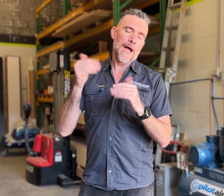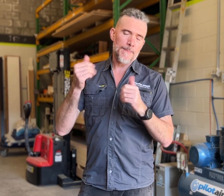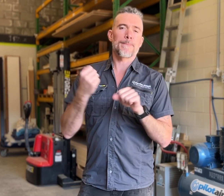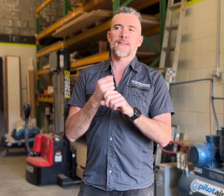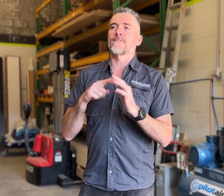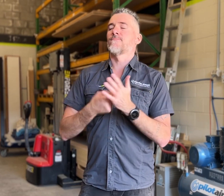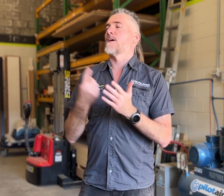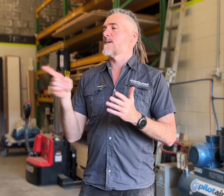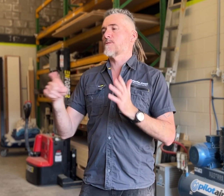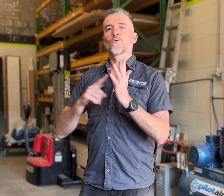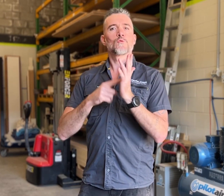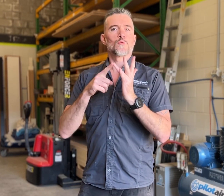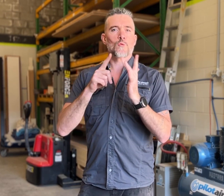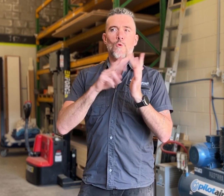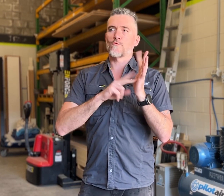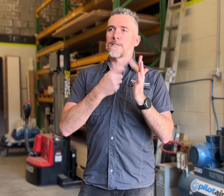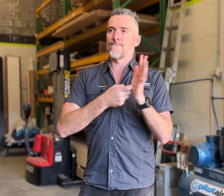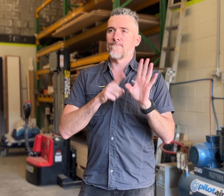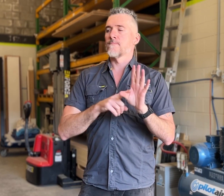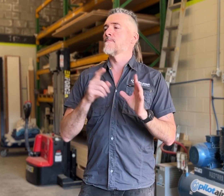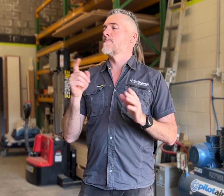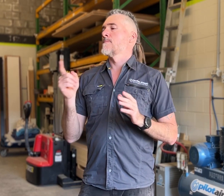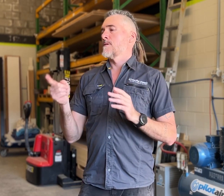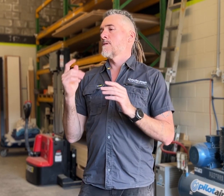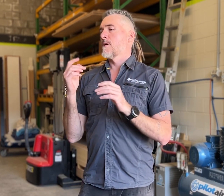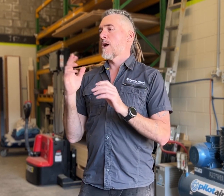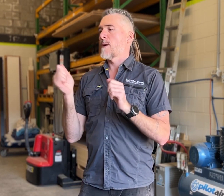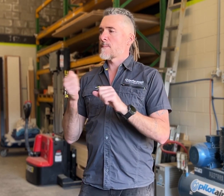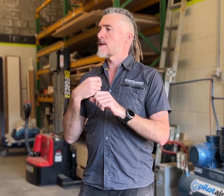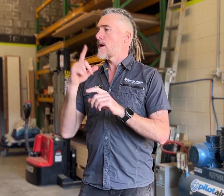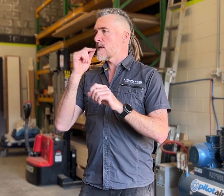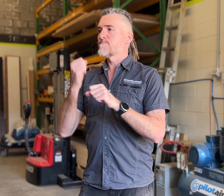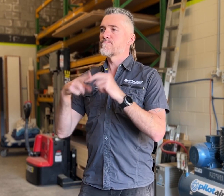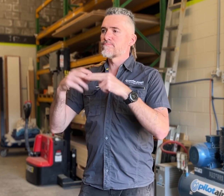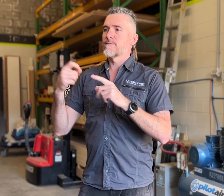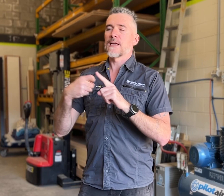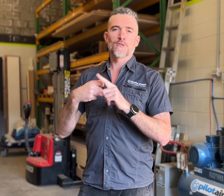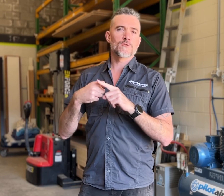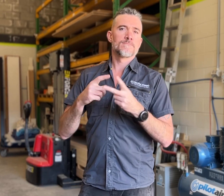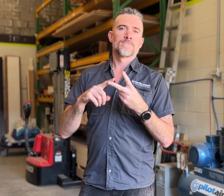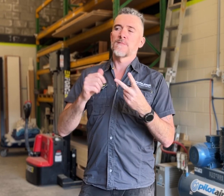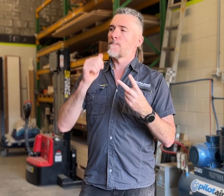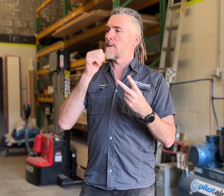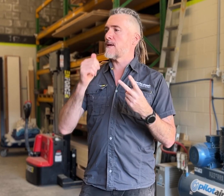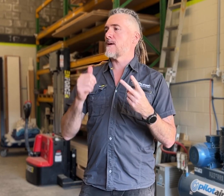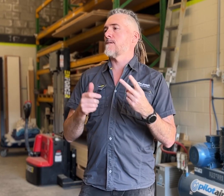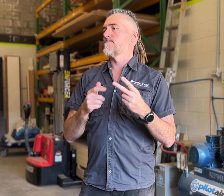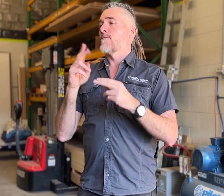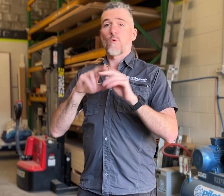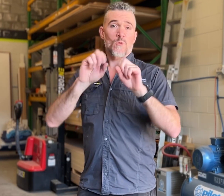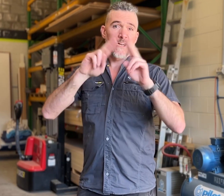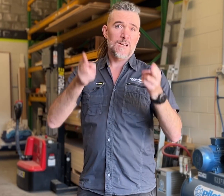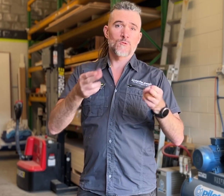I’m a cabinet maker by trade but also do joinery. With cabinet making, I can build kitchens, bars,